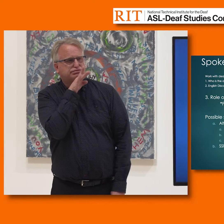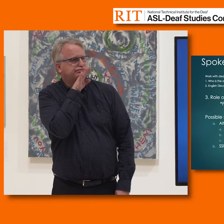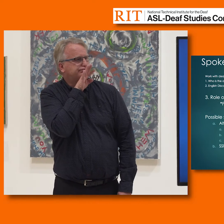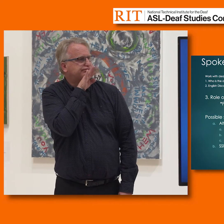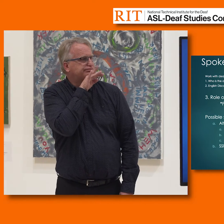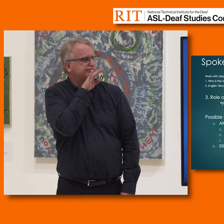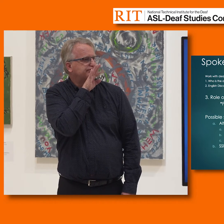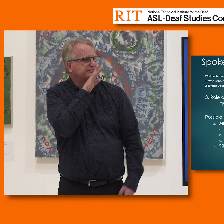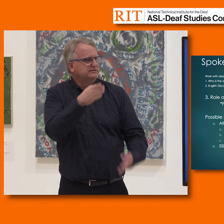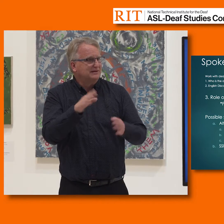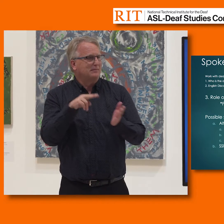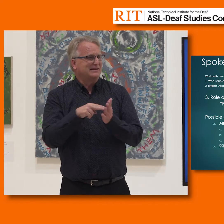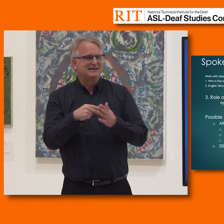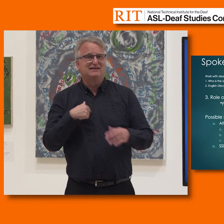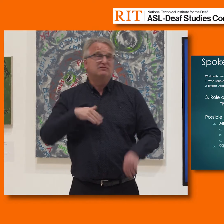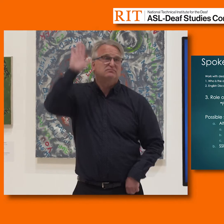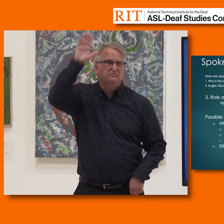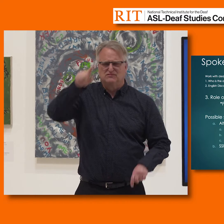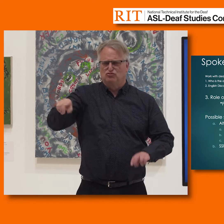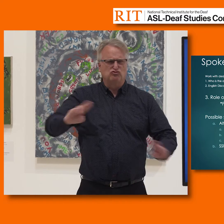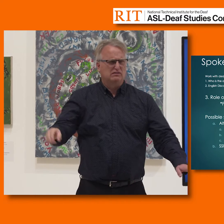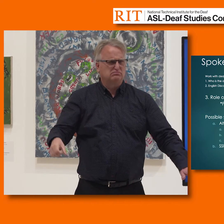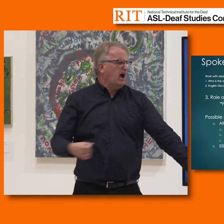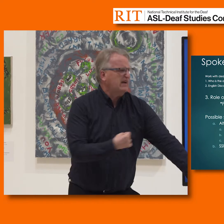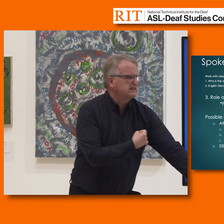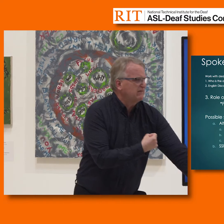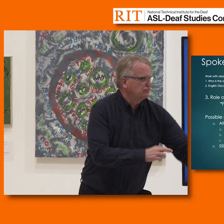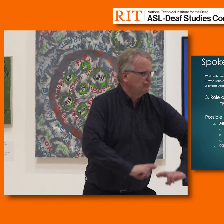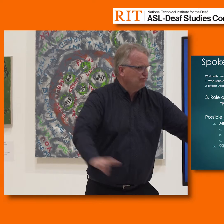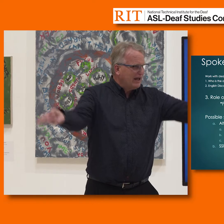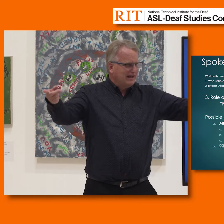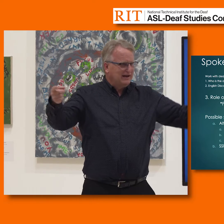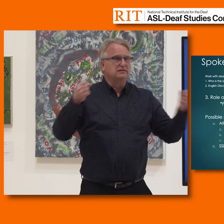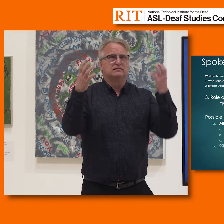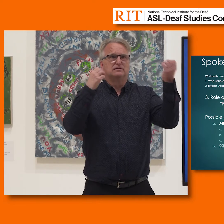You may have a team of interpreters who one works into spoken English for the entirety of the presentation,